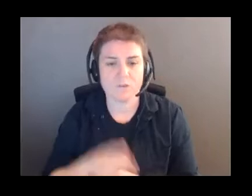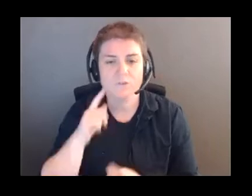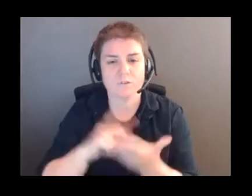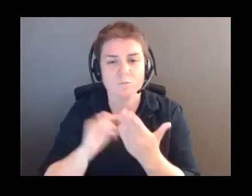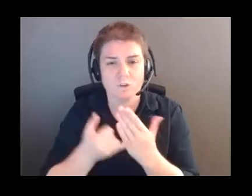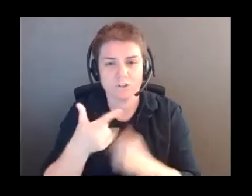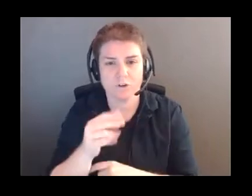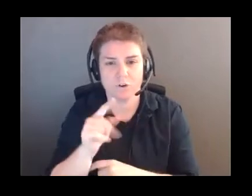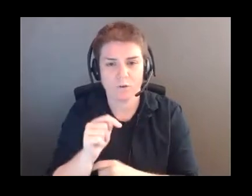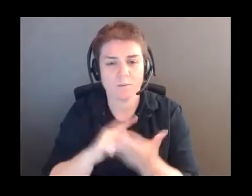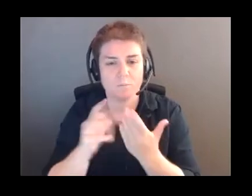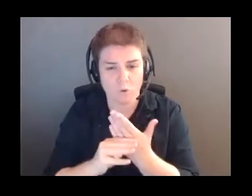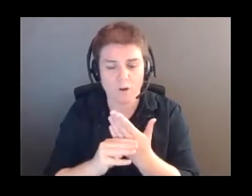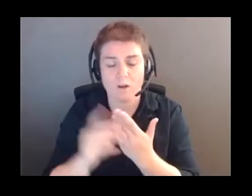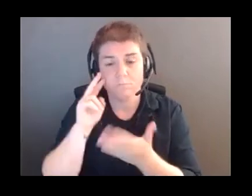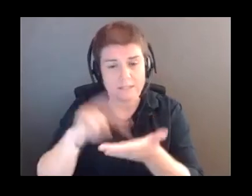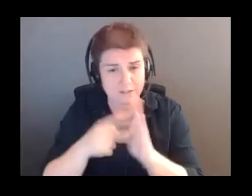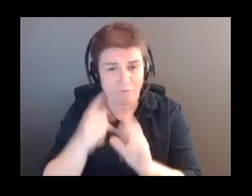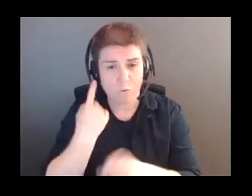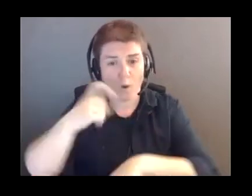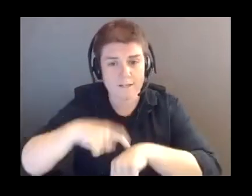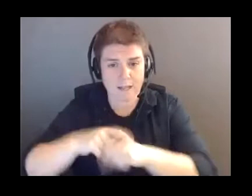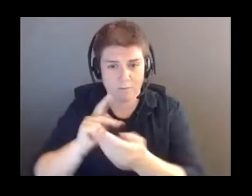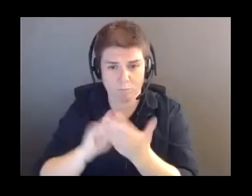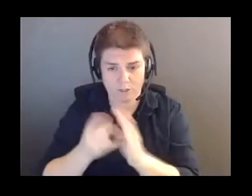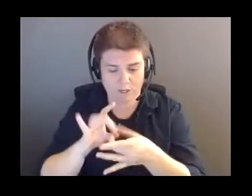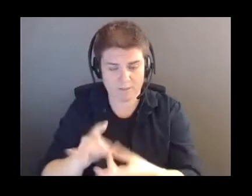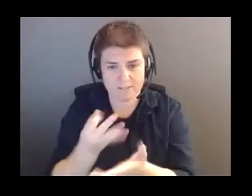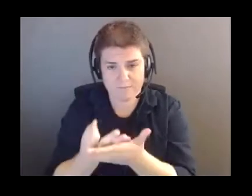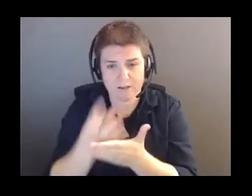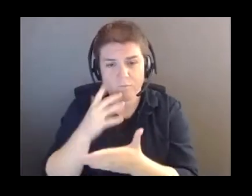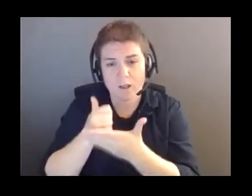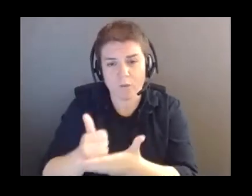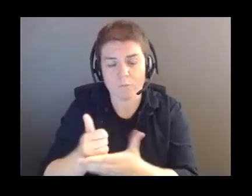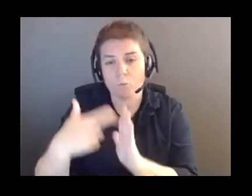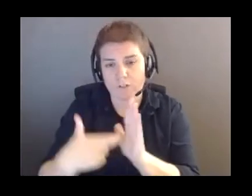one-time project-based funding to support registered non-profit arts organizations and